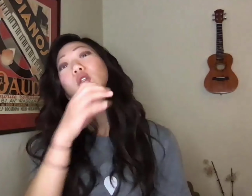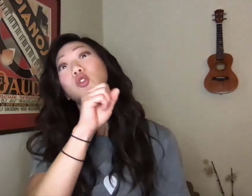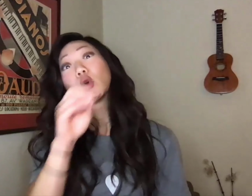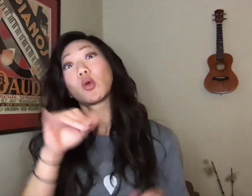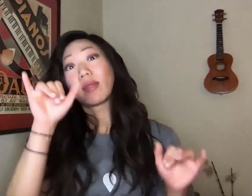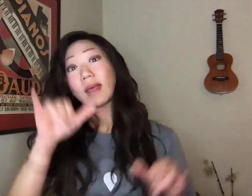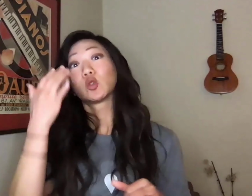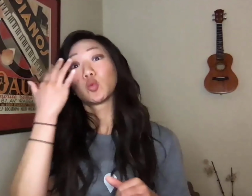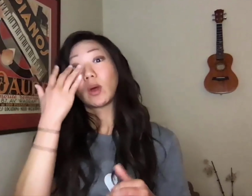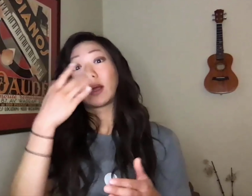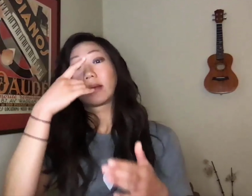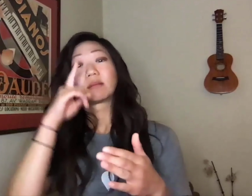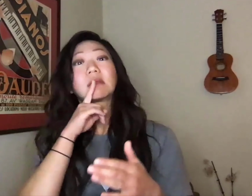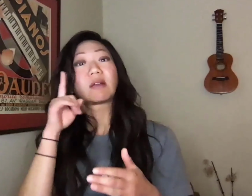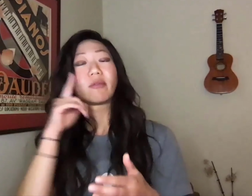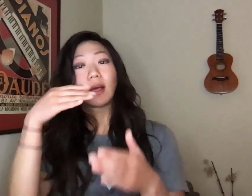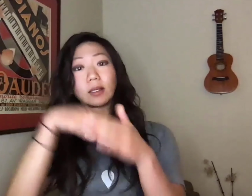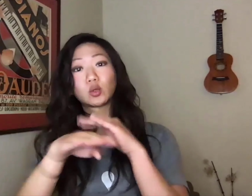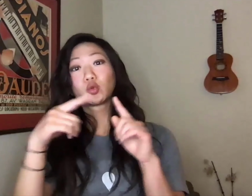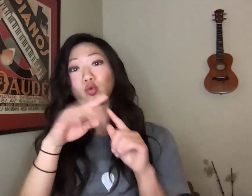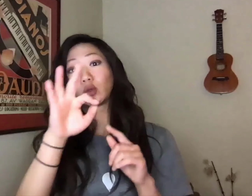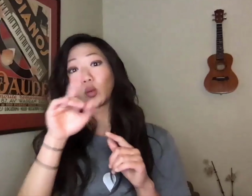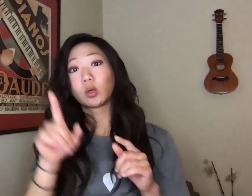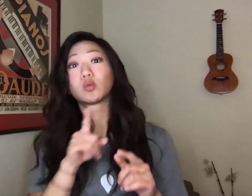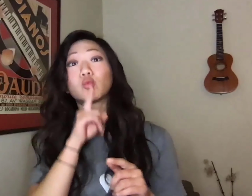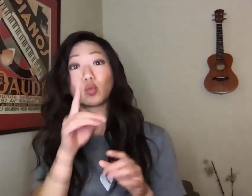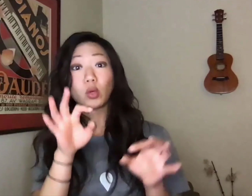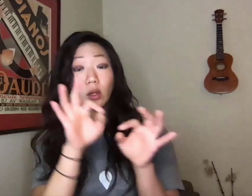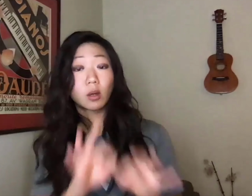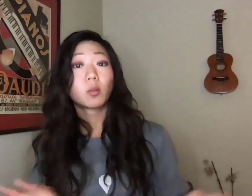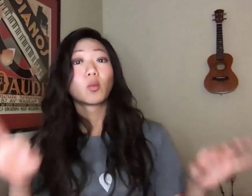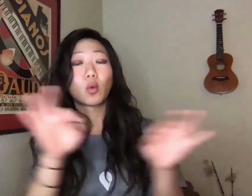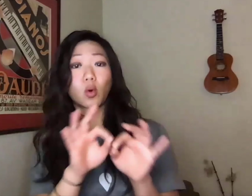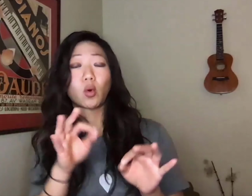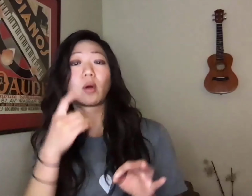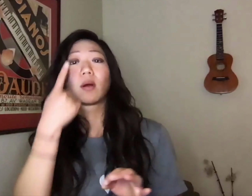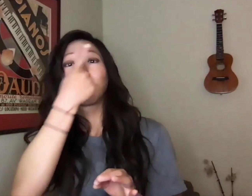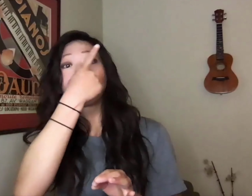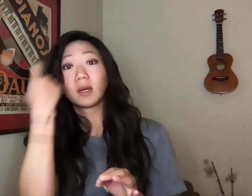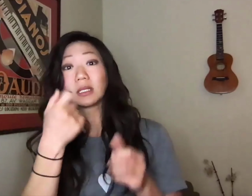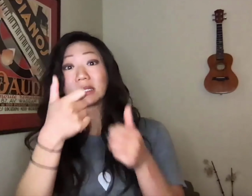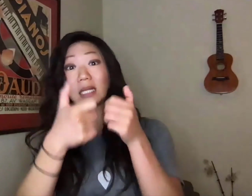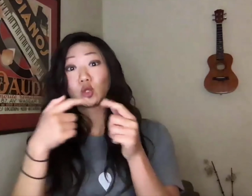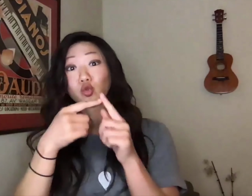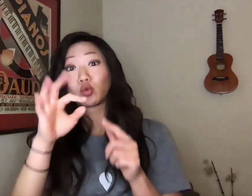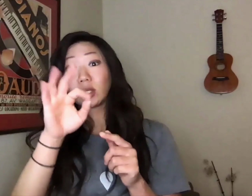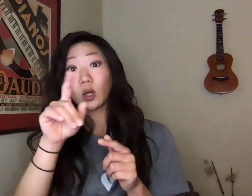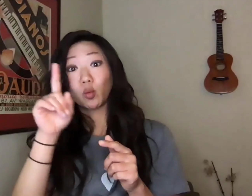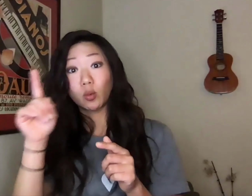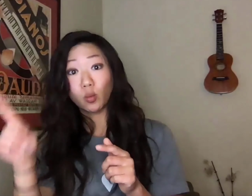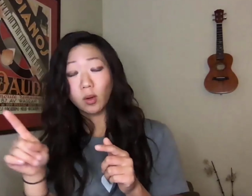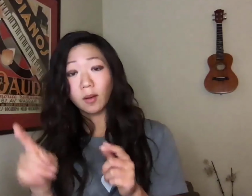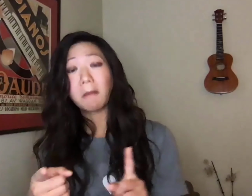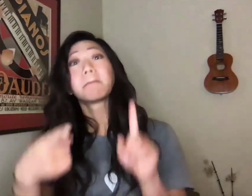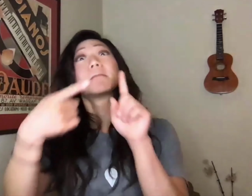So that’s why there is so much at risk for the Deaf community if they do not have direct access to 911 services. I am a strong proponent of providing both